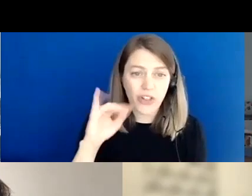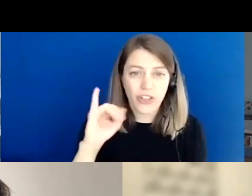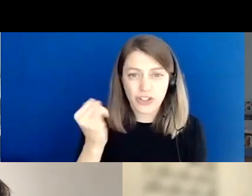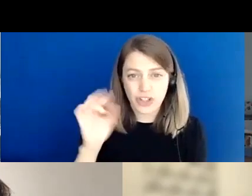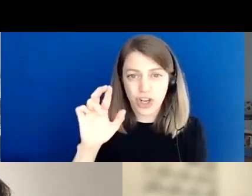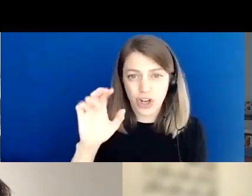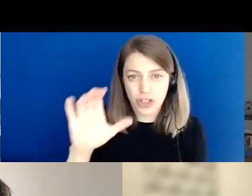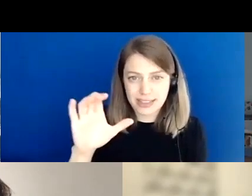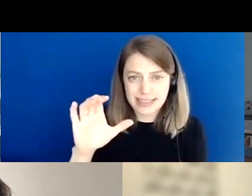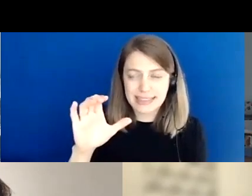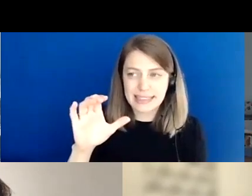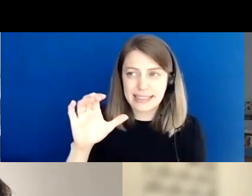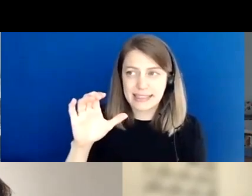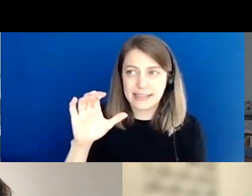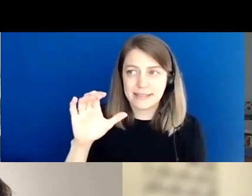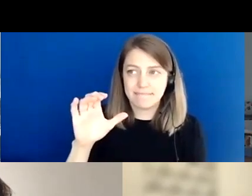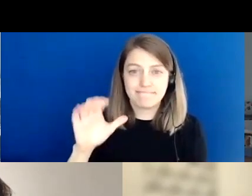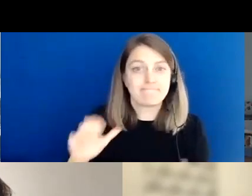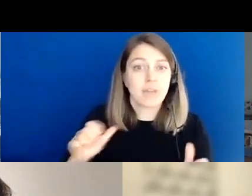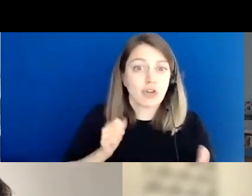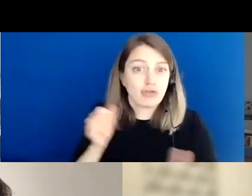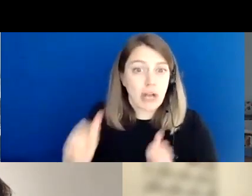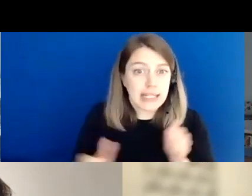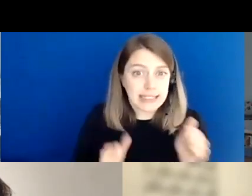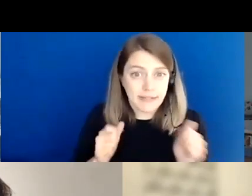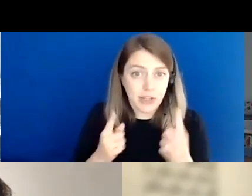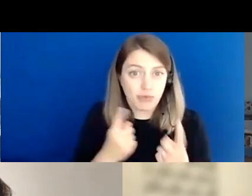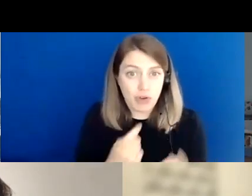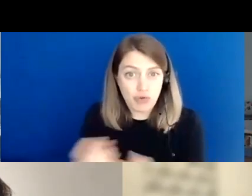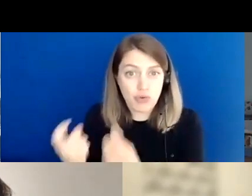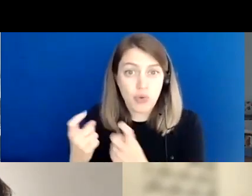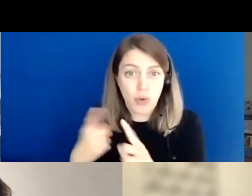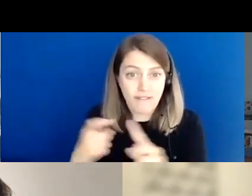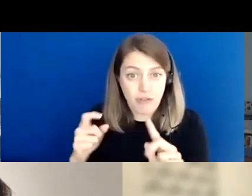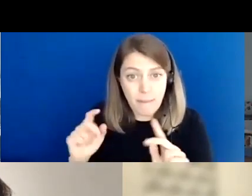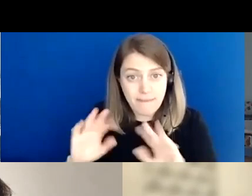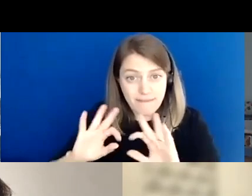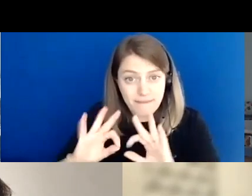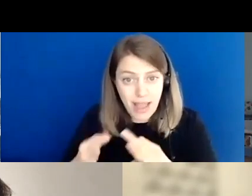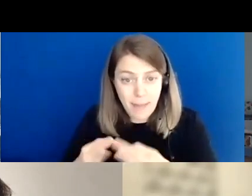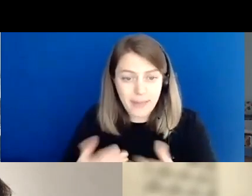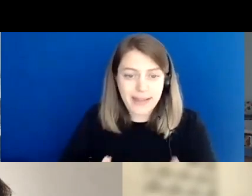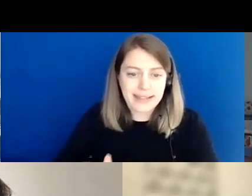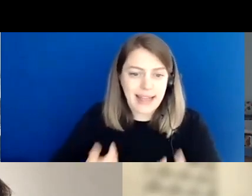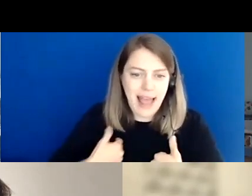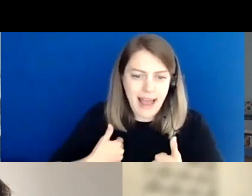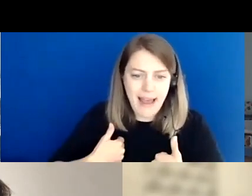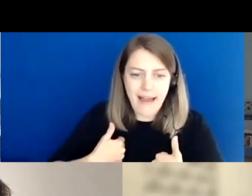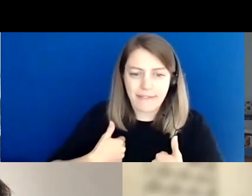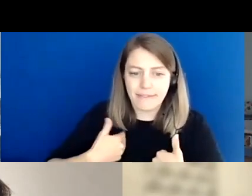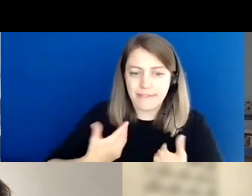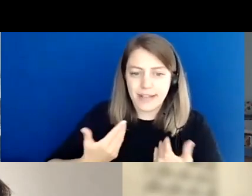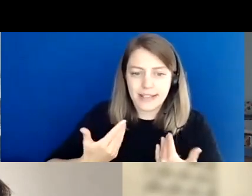recruits from families that face various forms of marginalization.